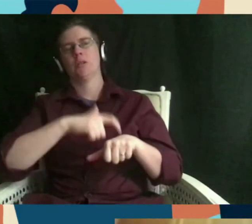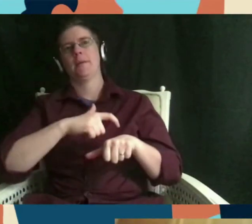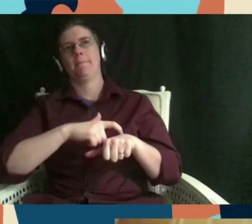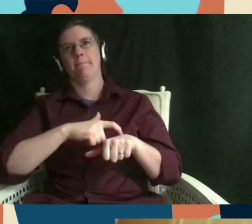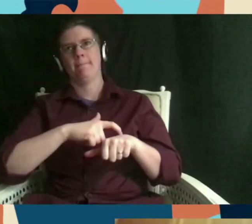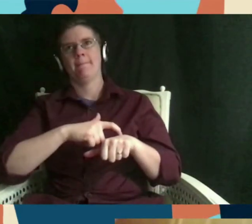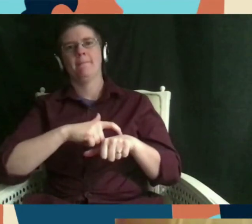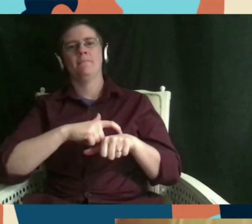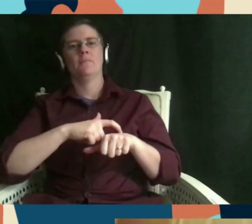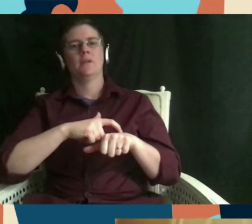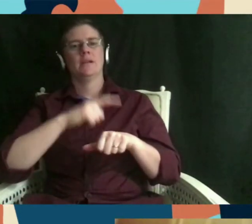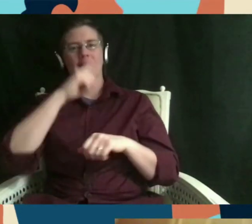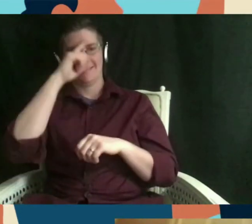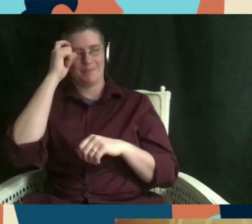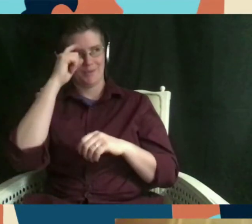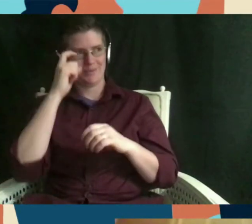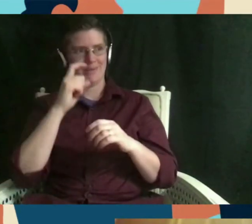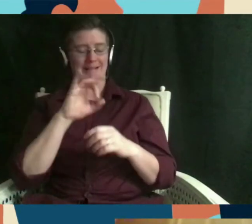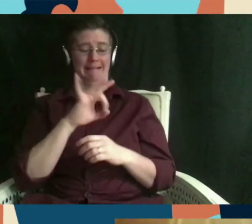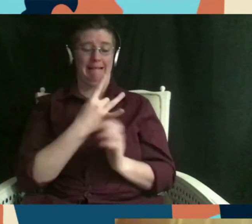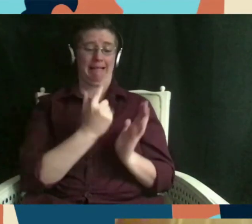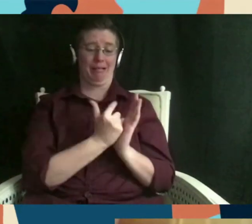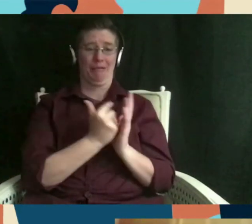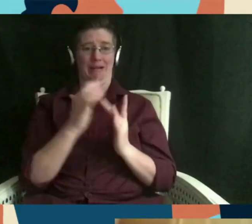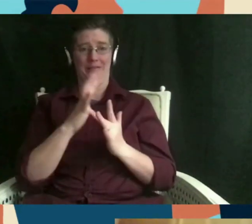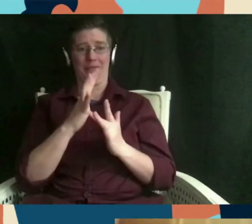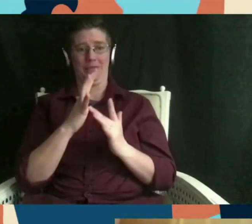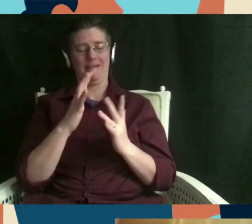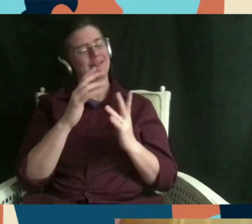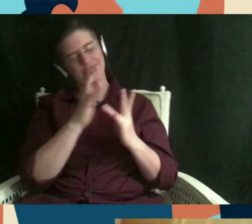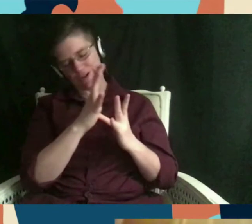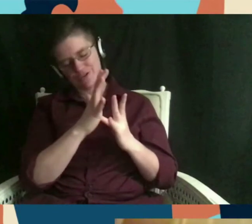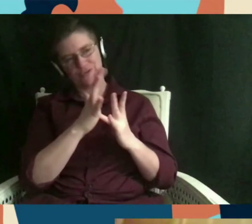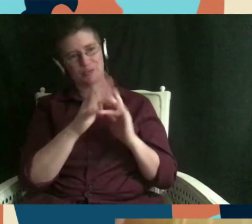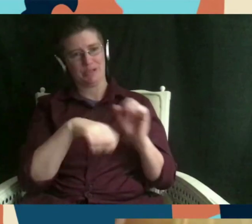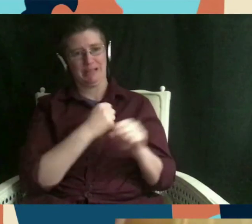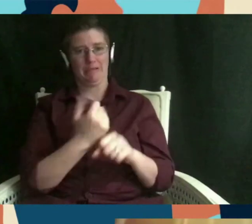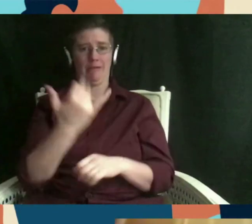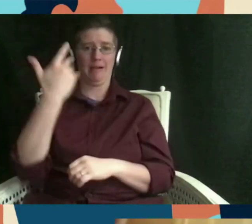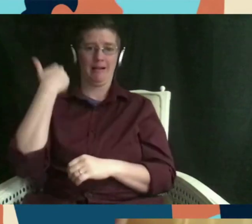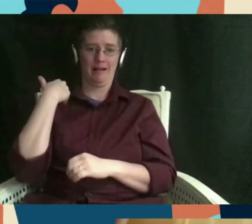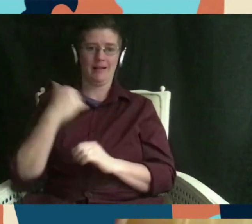eighth grade and freshman year it was so long ago um i told two of my closest friends one of them